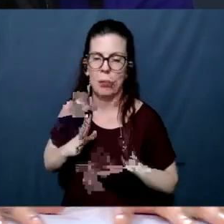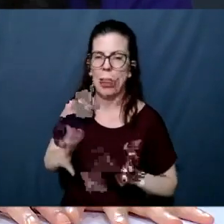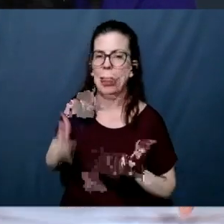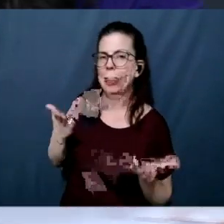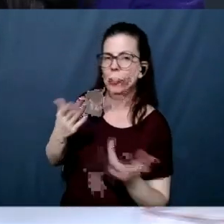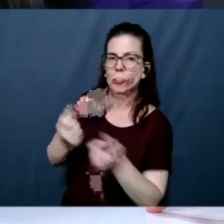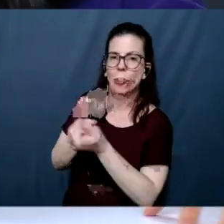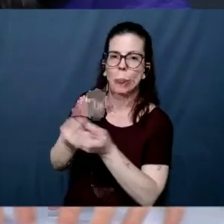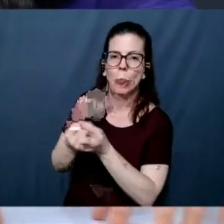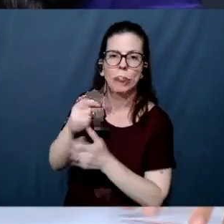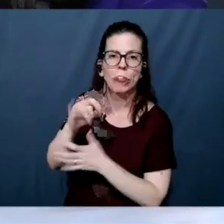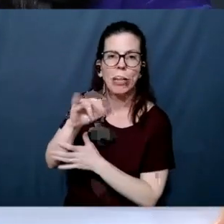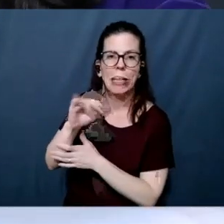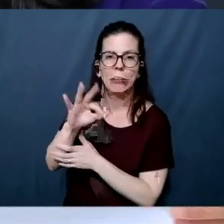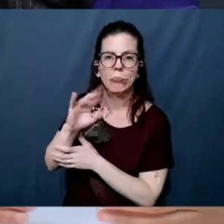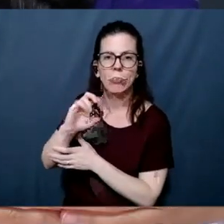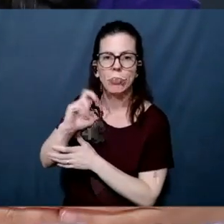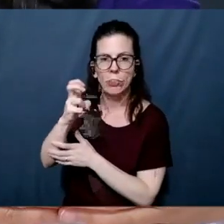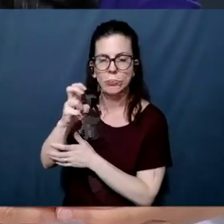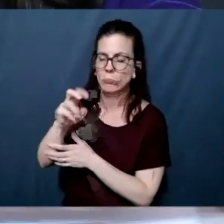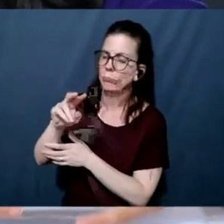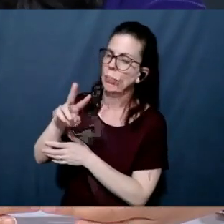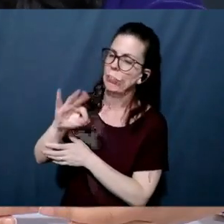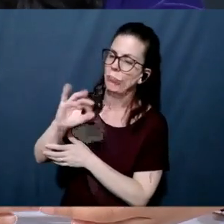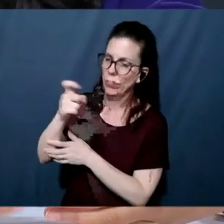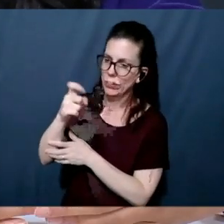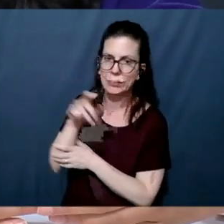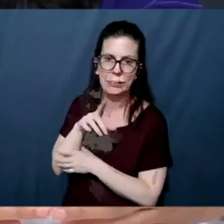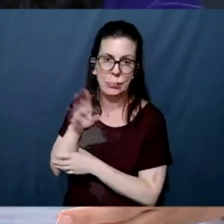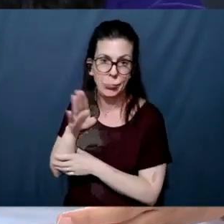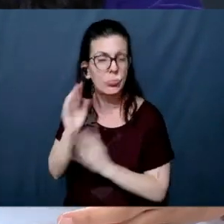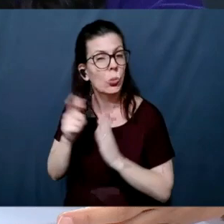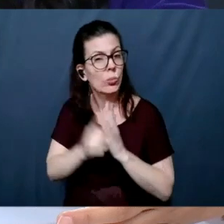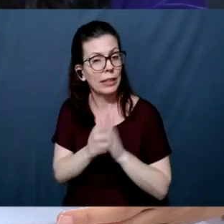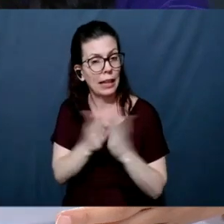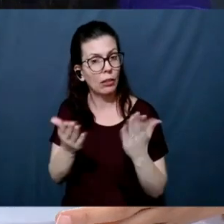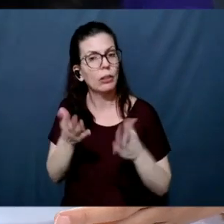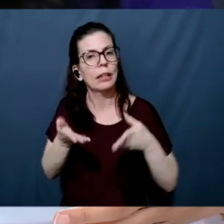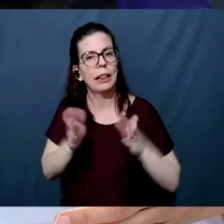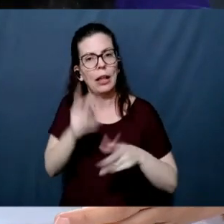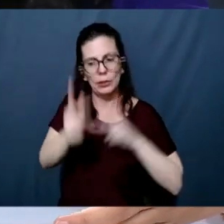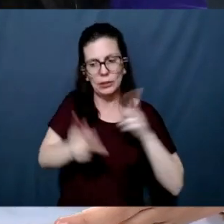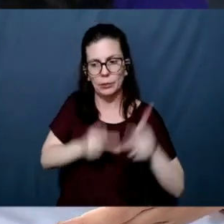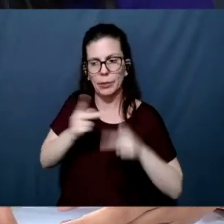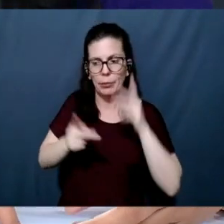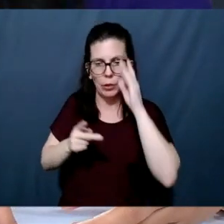So that's the catalog is allowing for people to have access to these on GitHub.